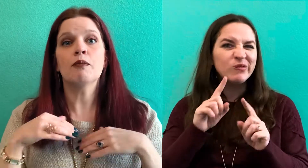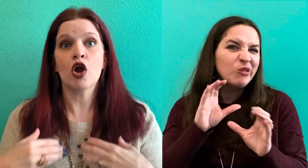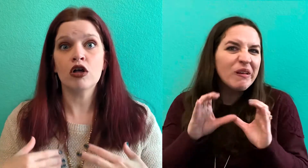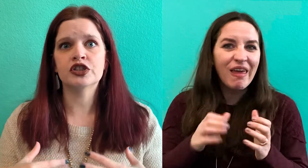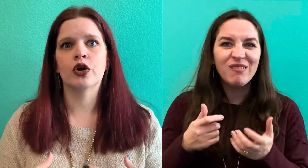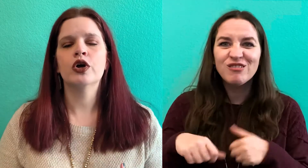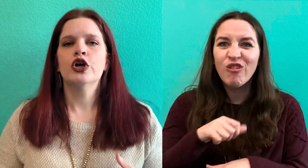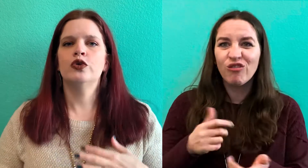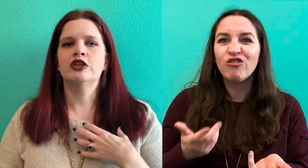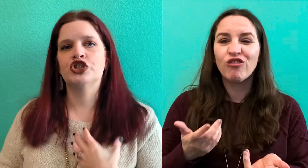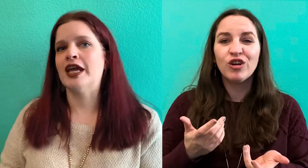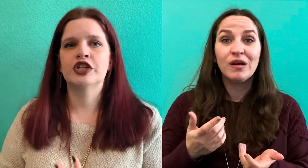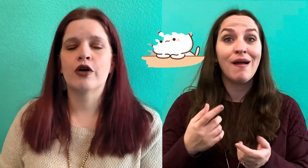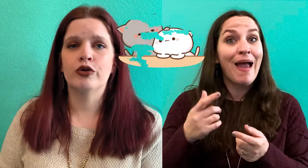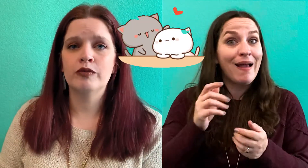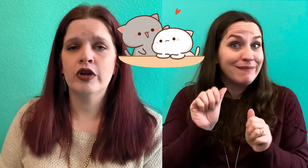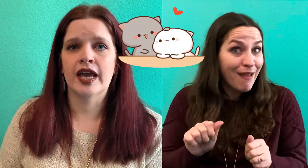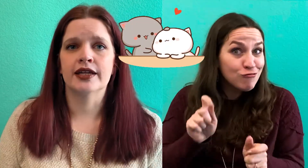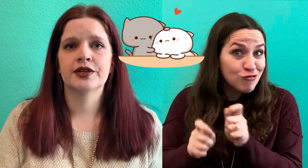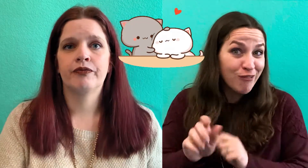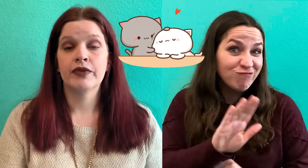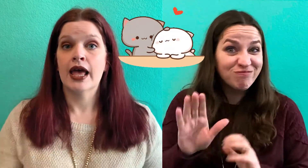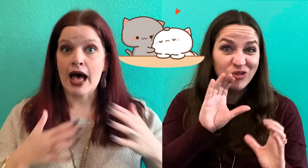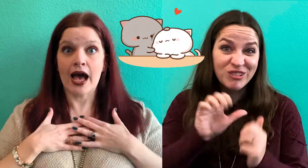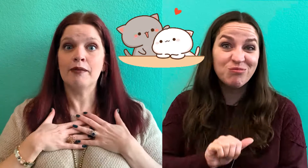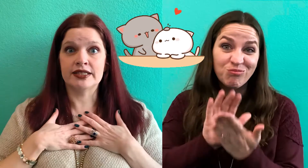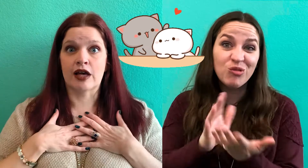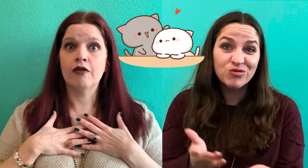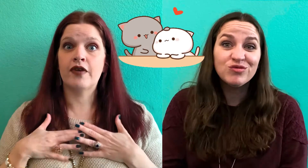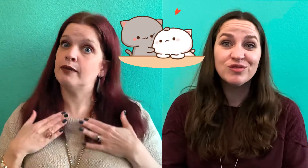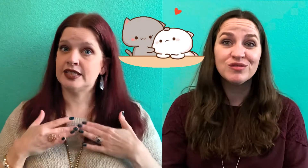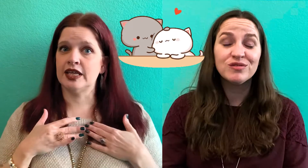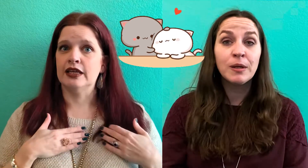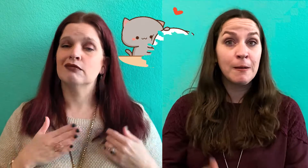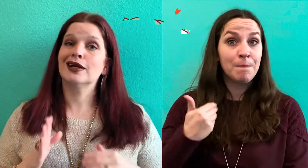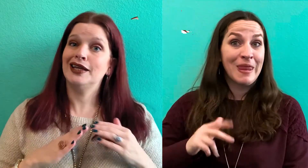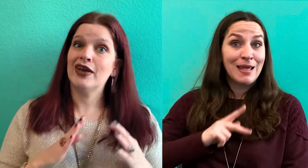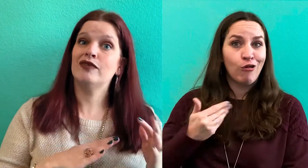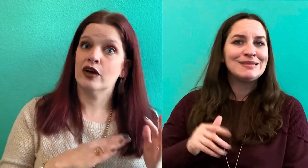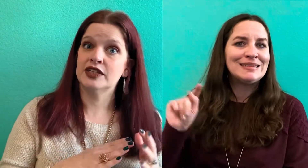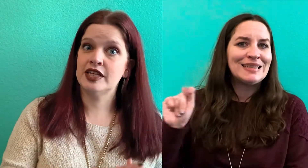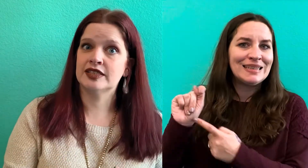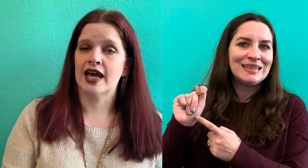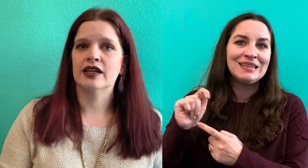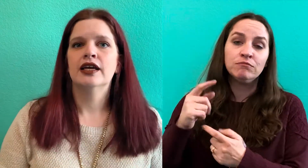But also you can change how you communicate. I myself am a T, kind of heavy on the T side.